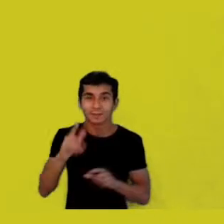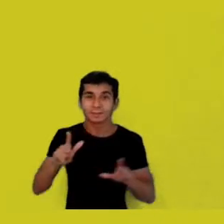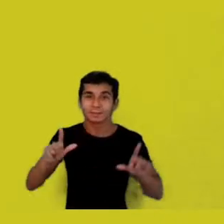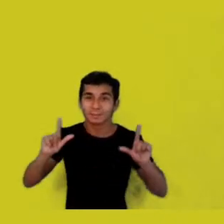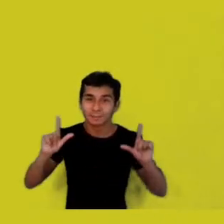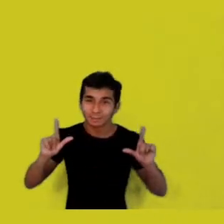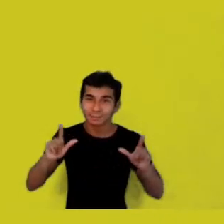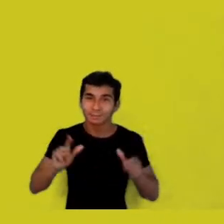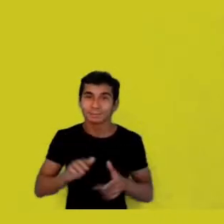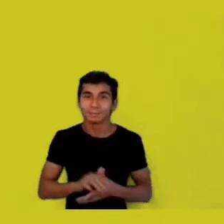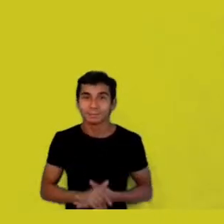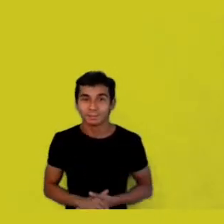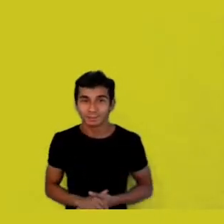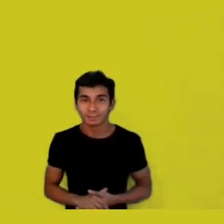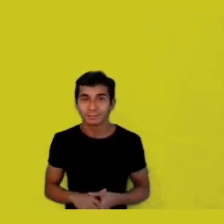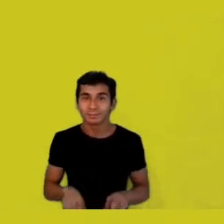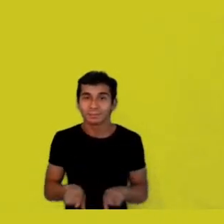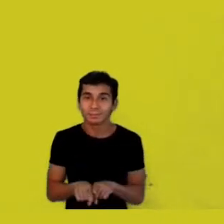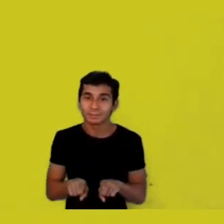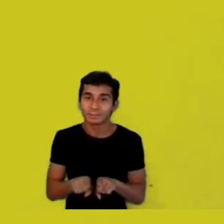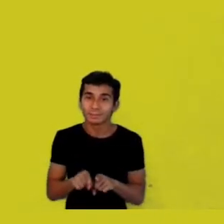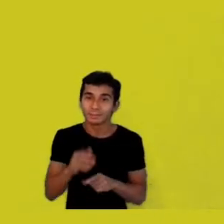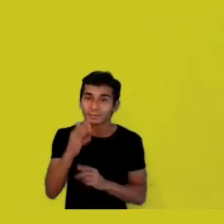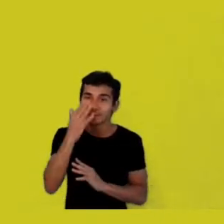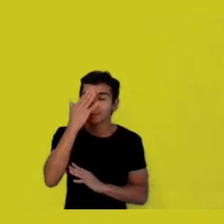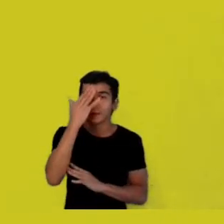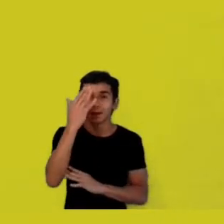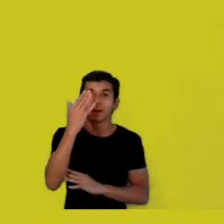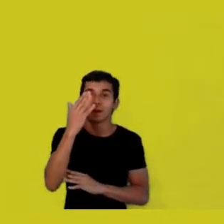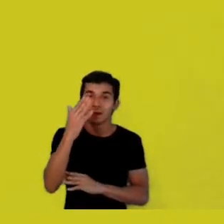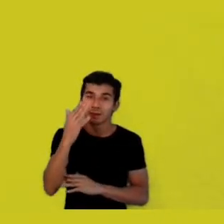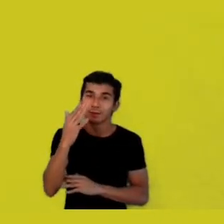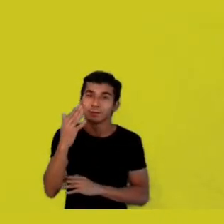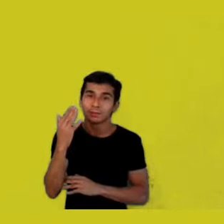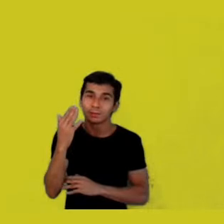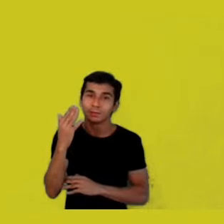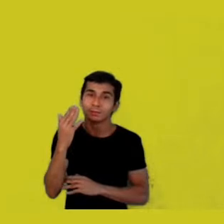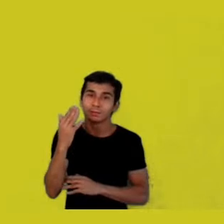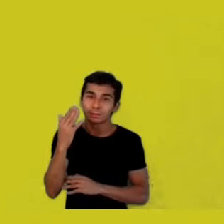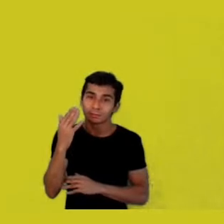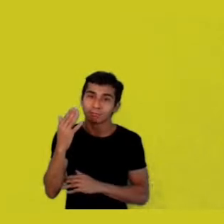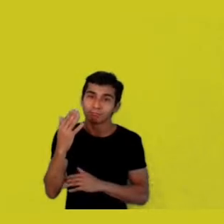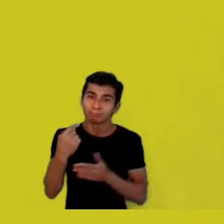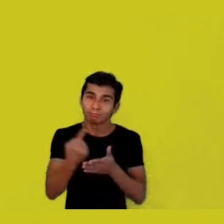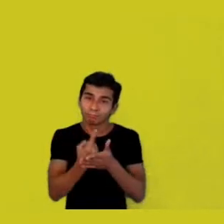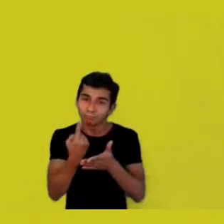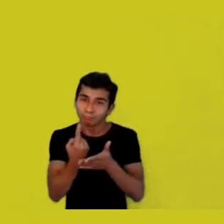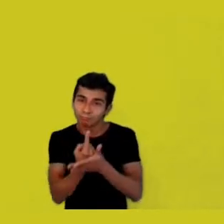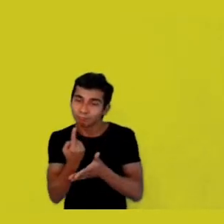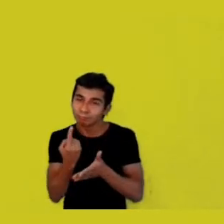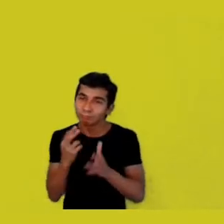and for sharing with us their anguishes, questions,